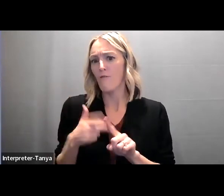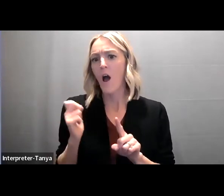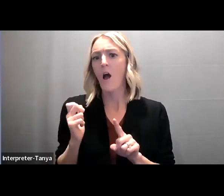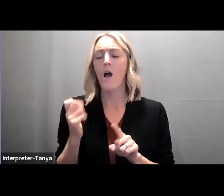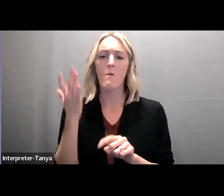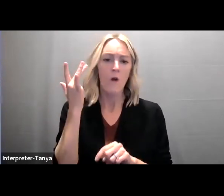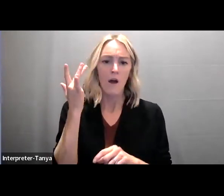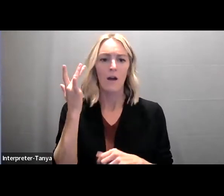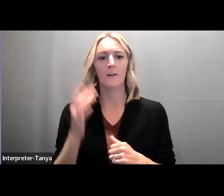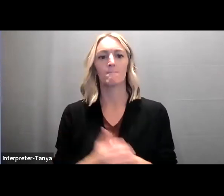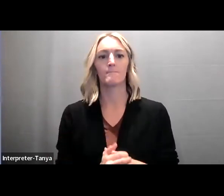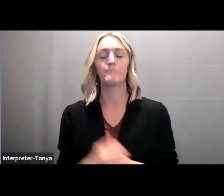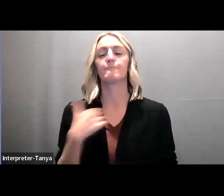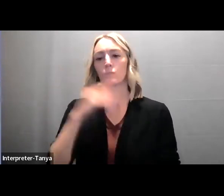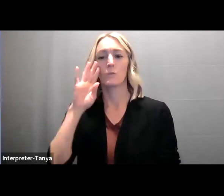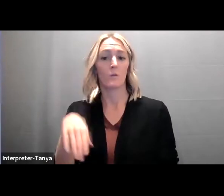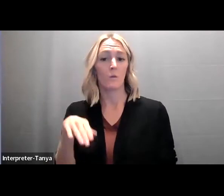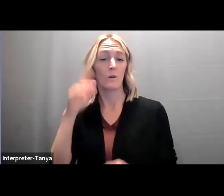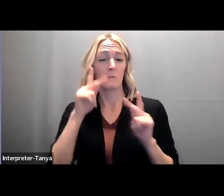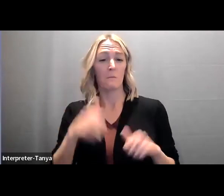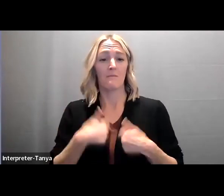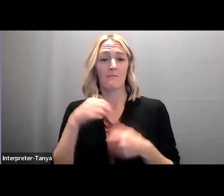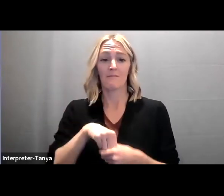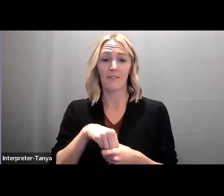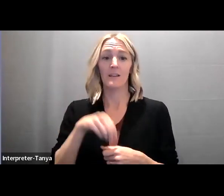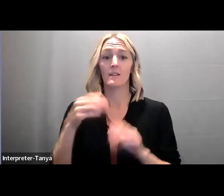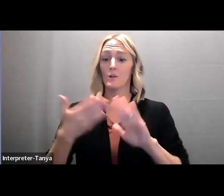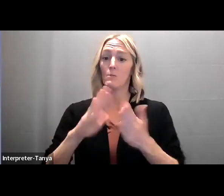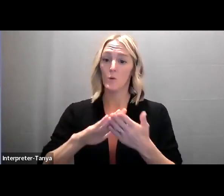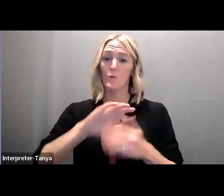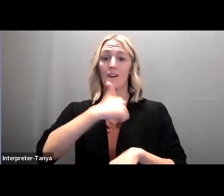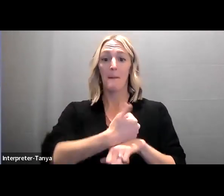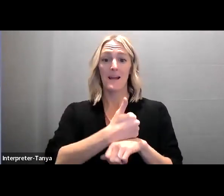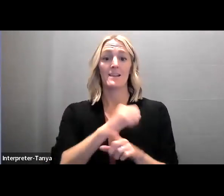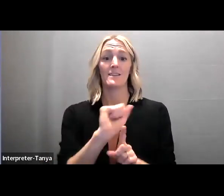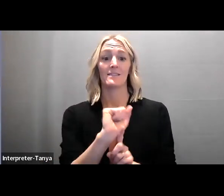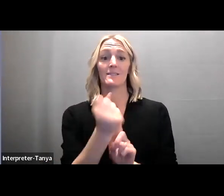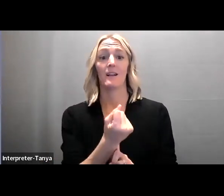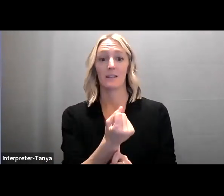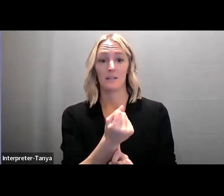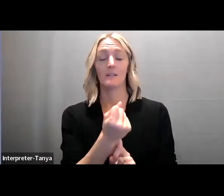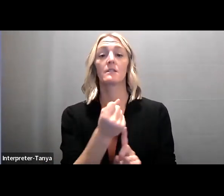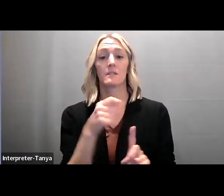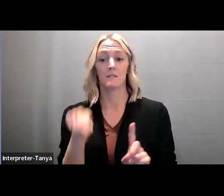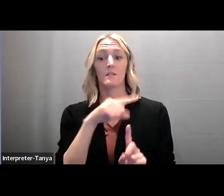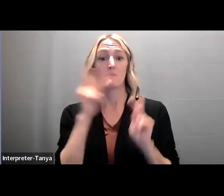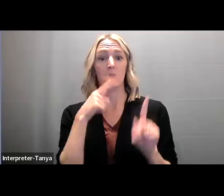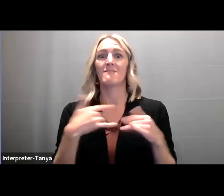Well we knew that people Lovieing in community based settings were still living in a life